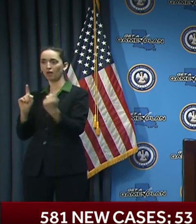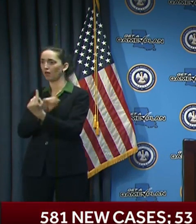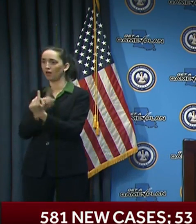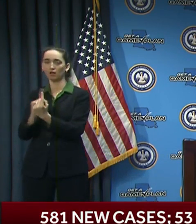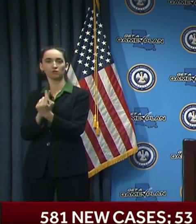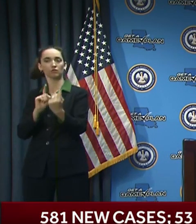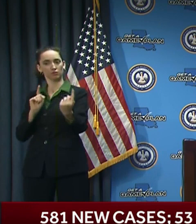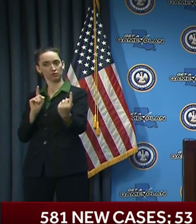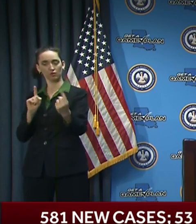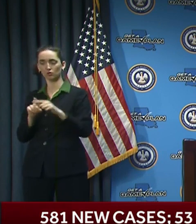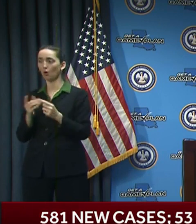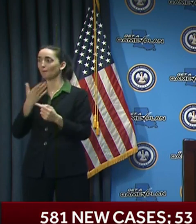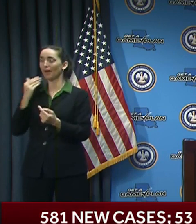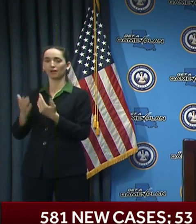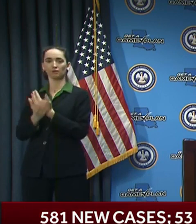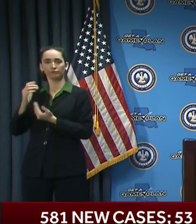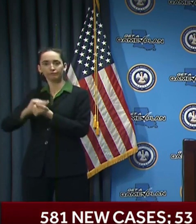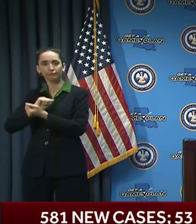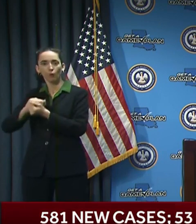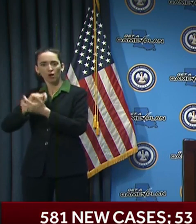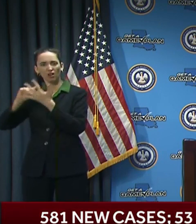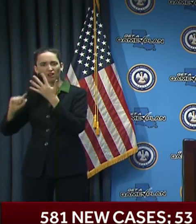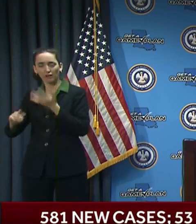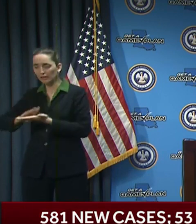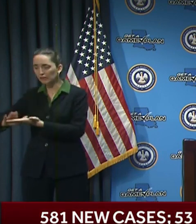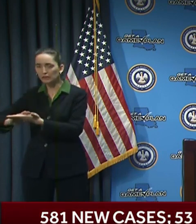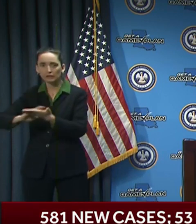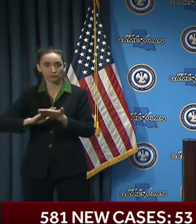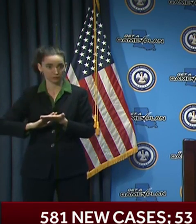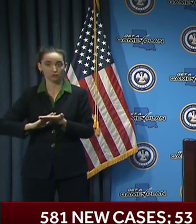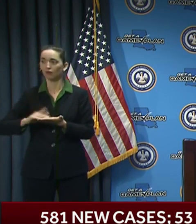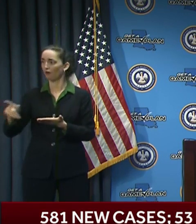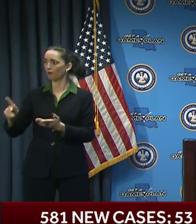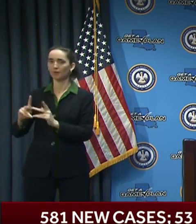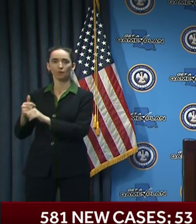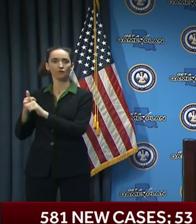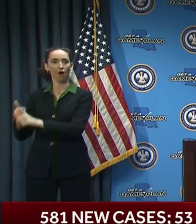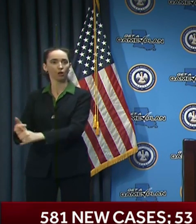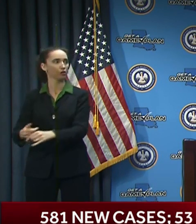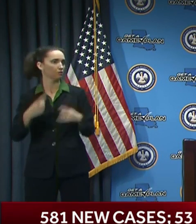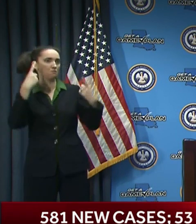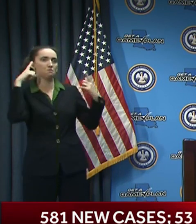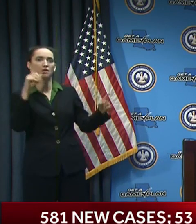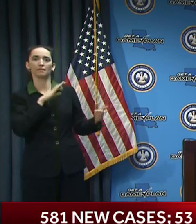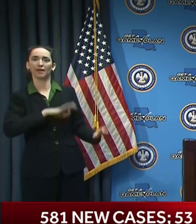THEY TOOK SERIOUSLY THE NEED TO PRACTICE SOCIAL DISTANCING AND BETTER HYGIENE AND IT IS LITERALLY PAYING OFF.